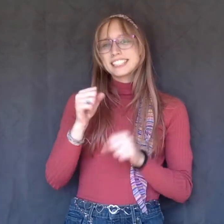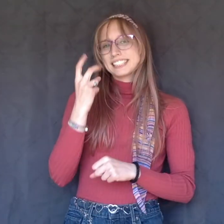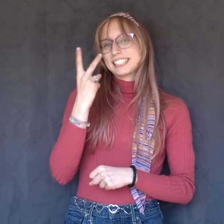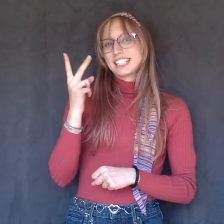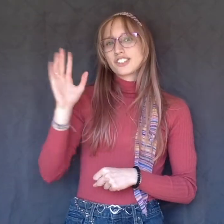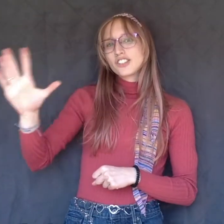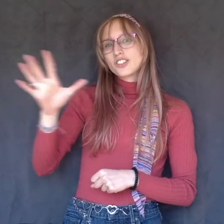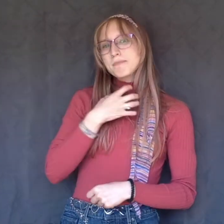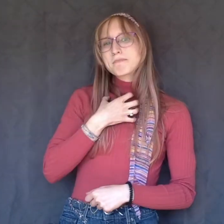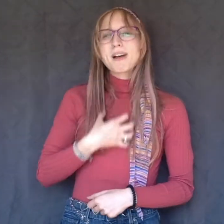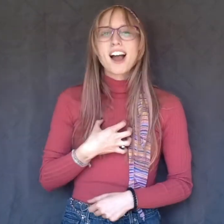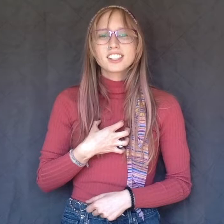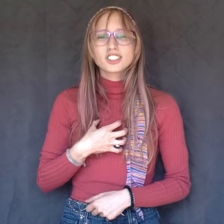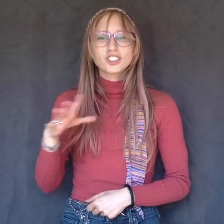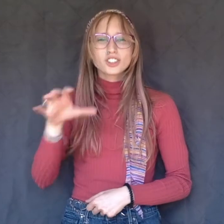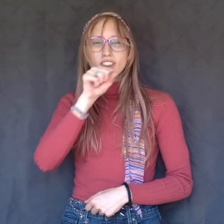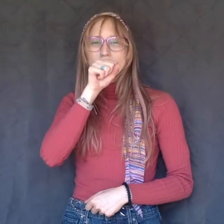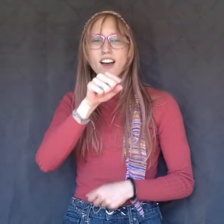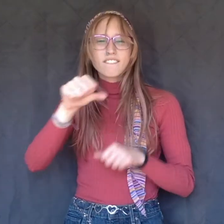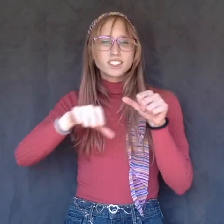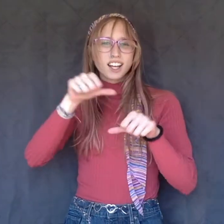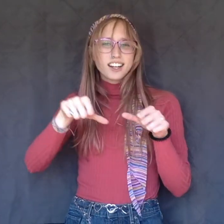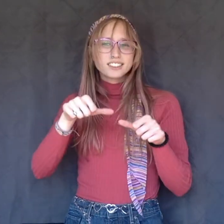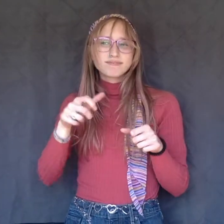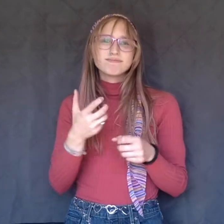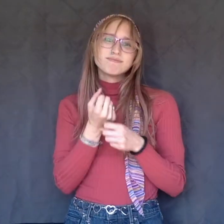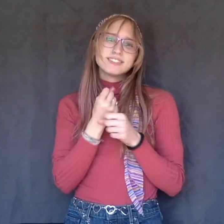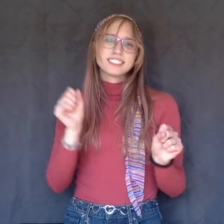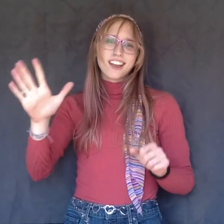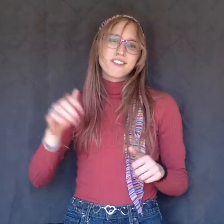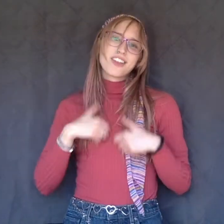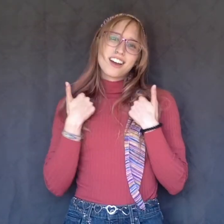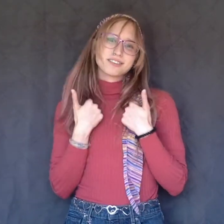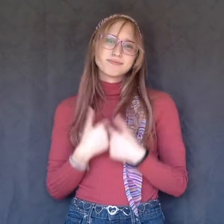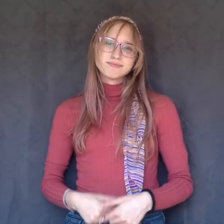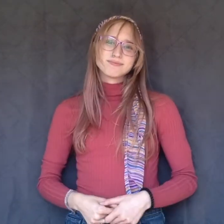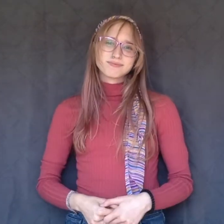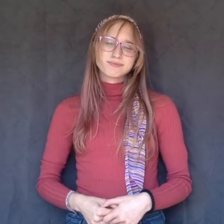We can see that her passion, her love for science, saved her life.